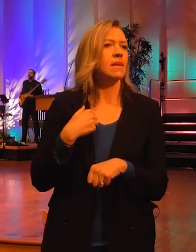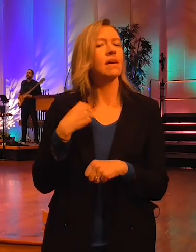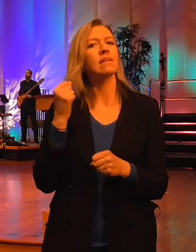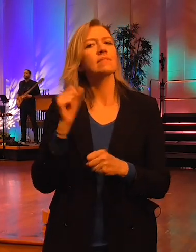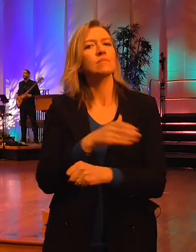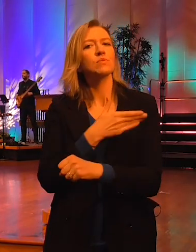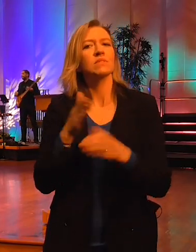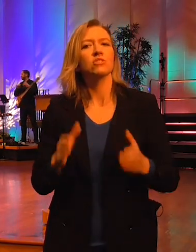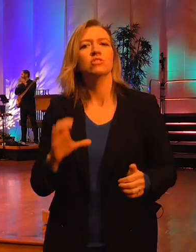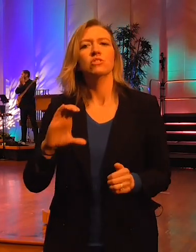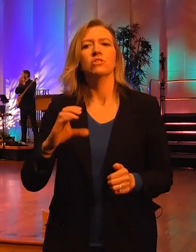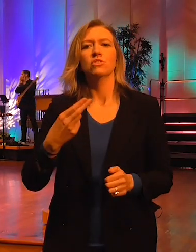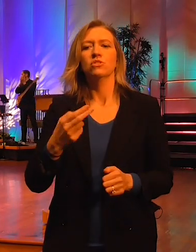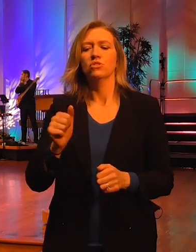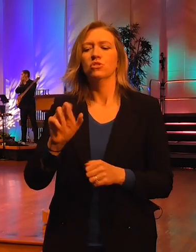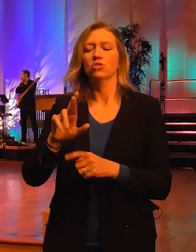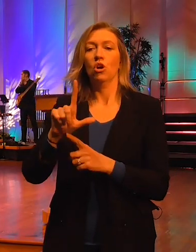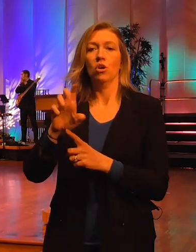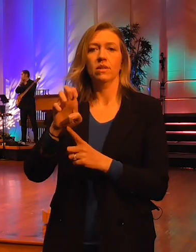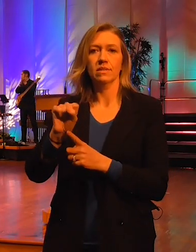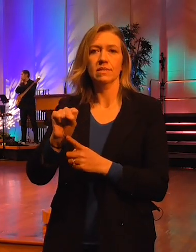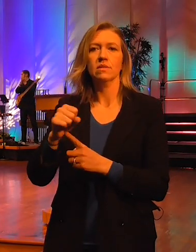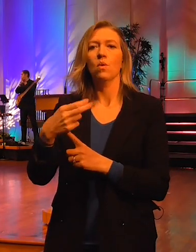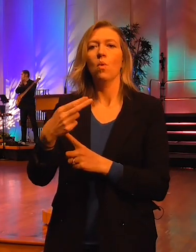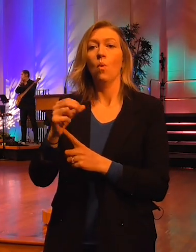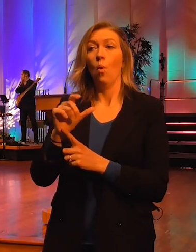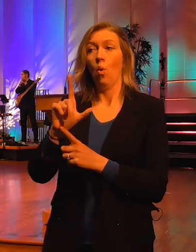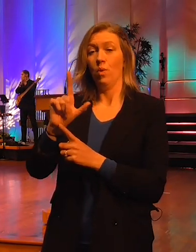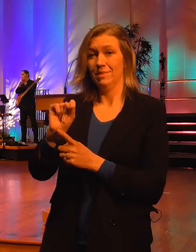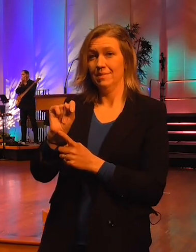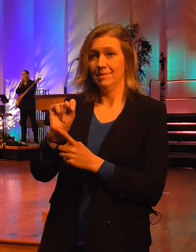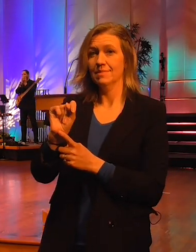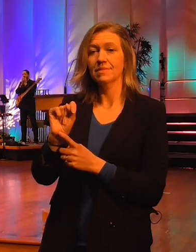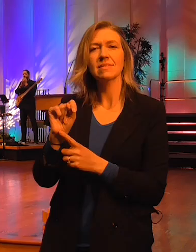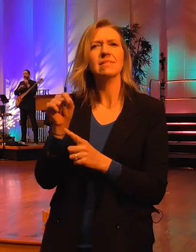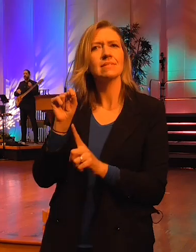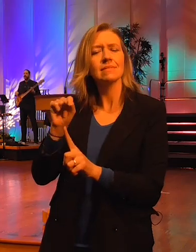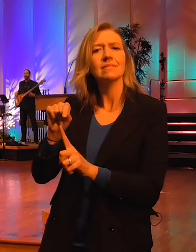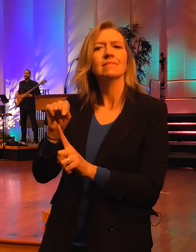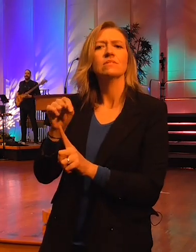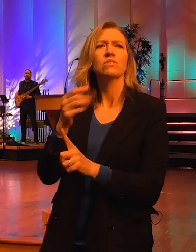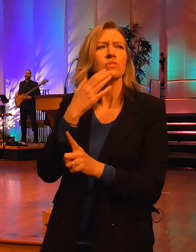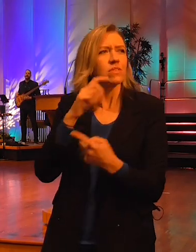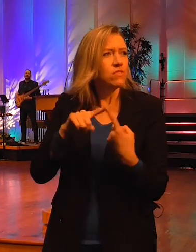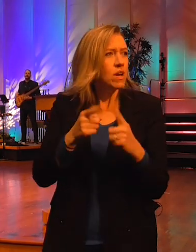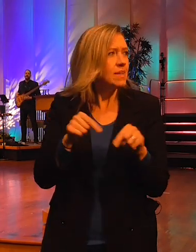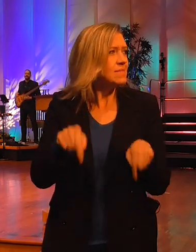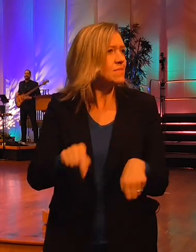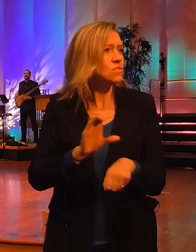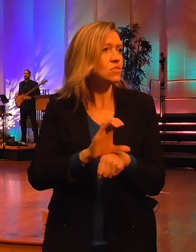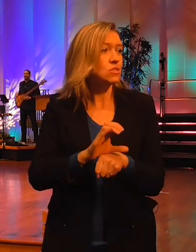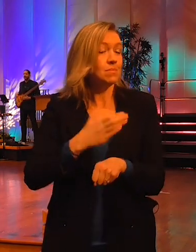today and Charles is he's a good friend to M High he's a good friend of mine I'm so happy to have